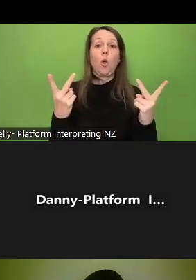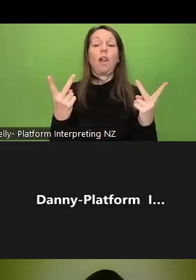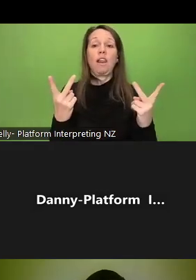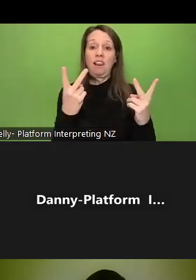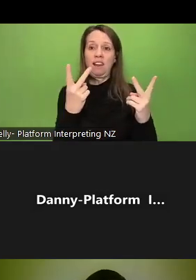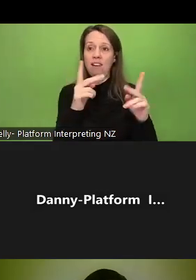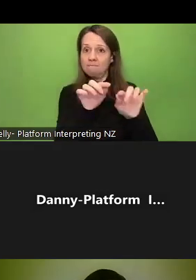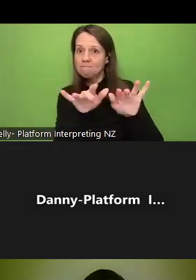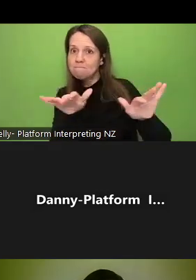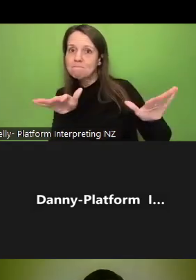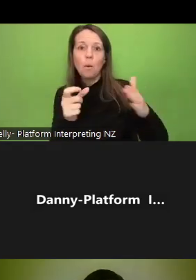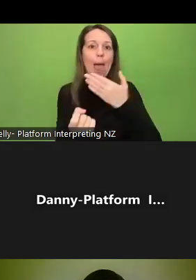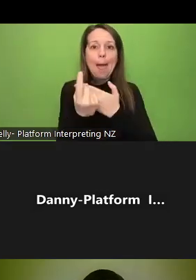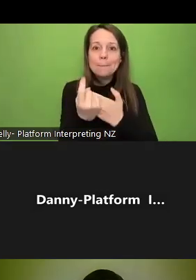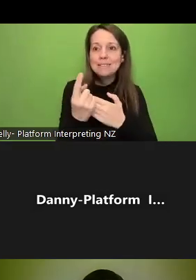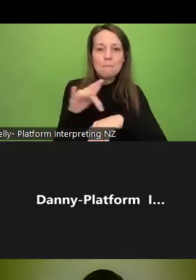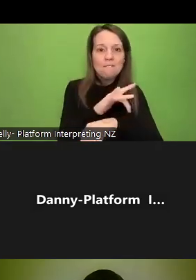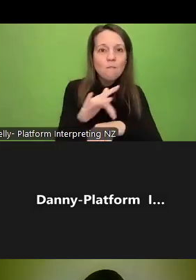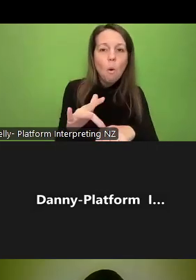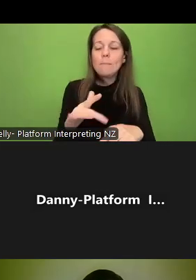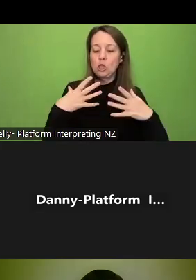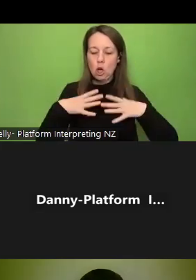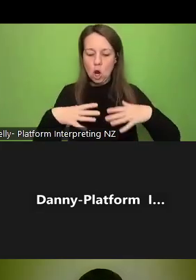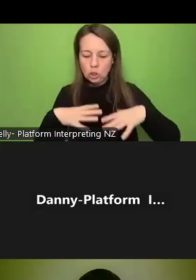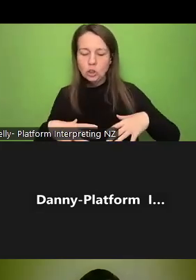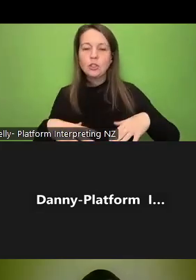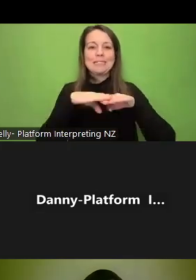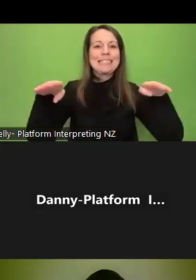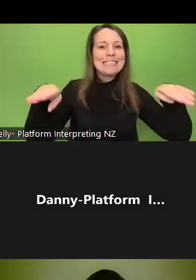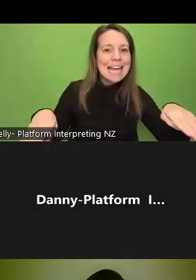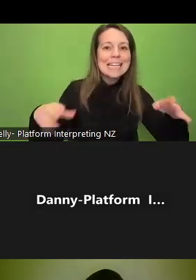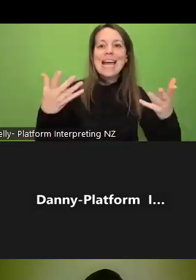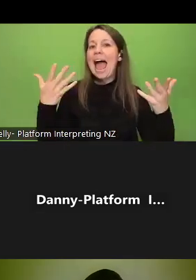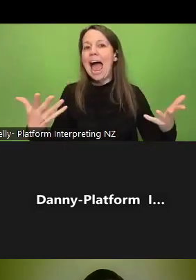They might describe the costumes, the set, how the actors move.